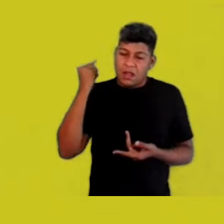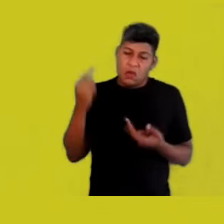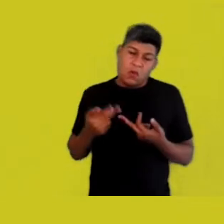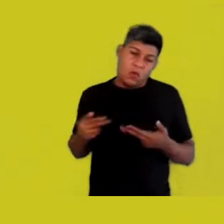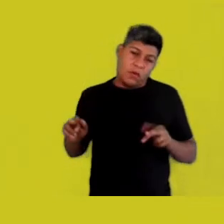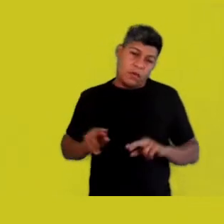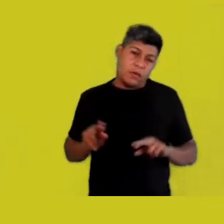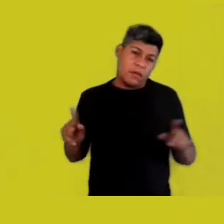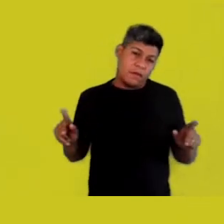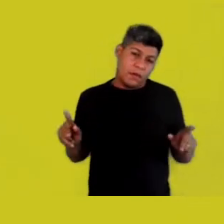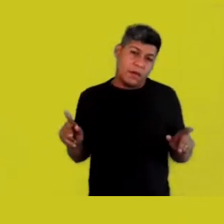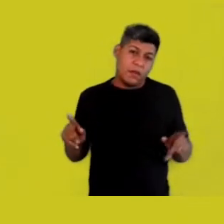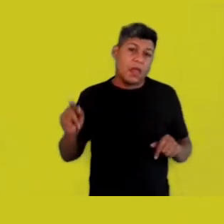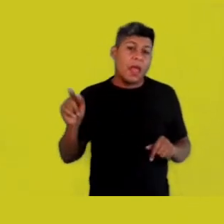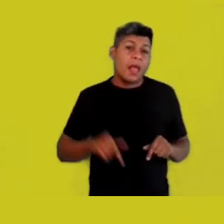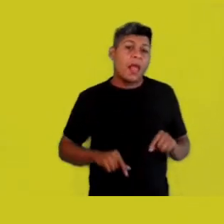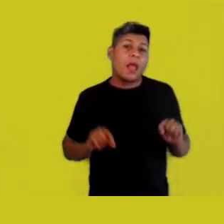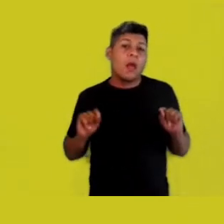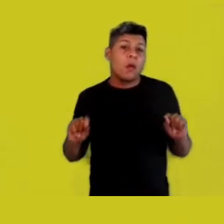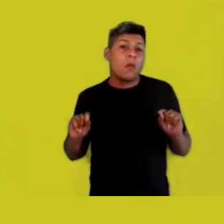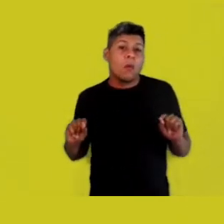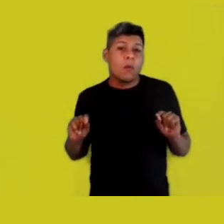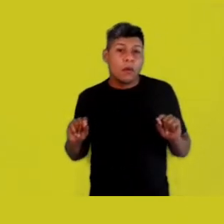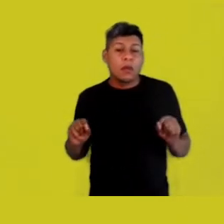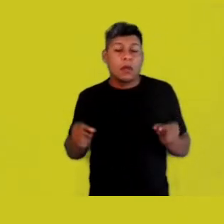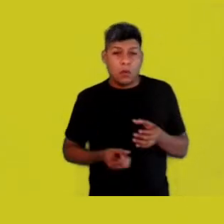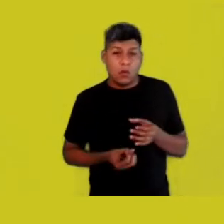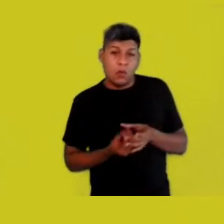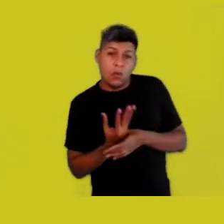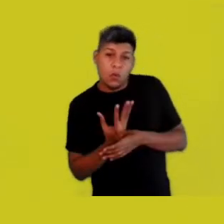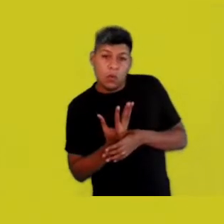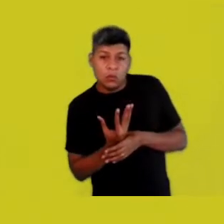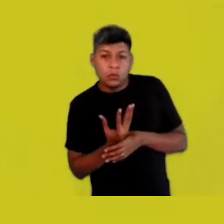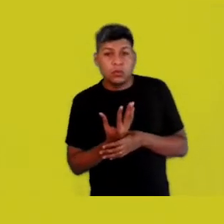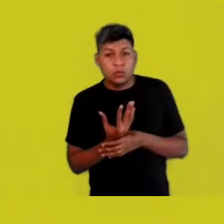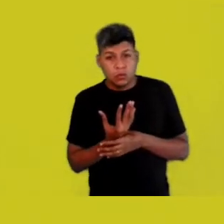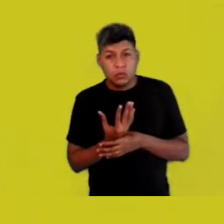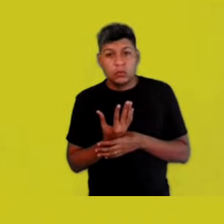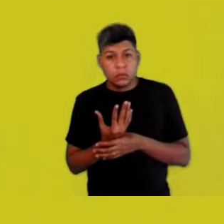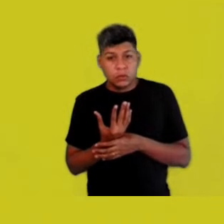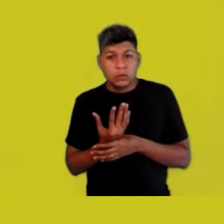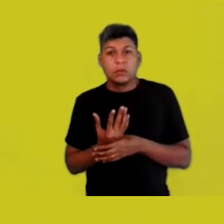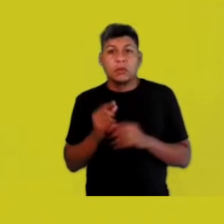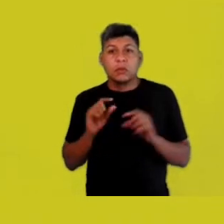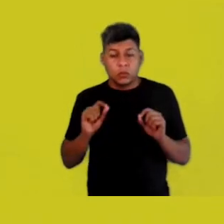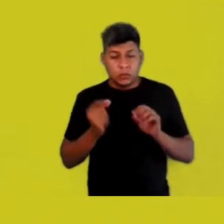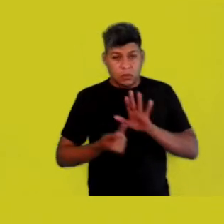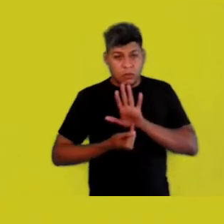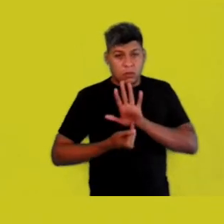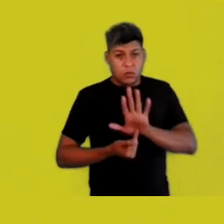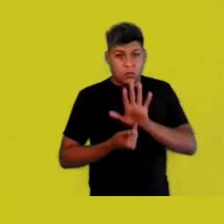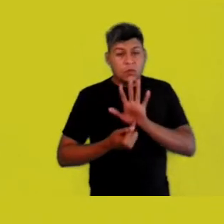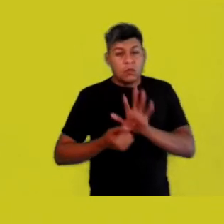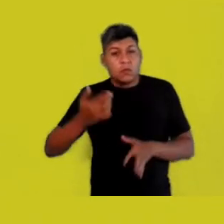One thing is the projective, modernist construction